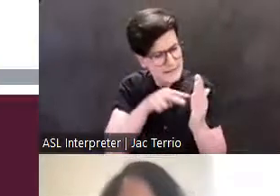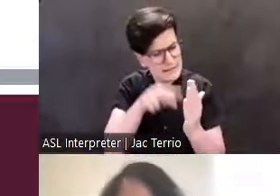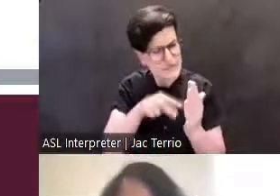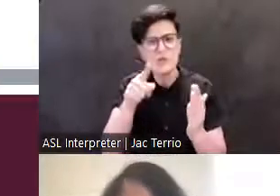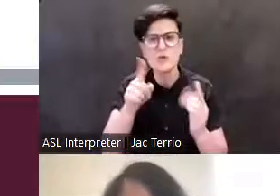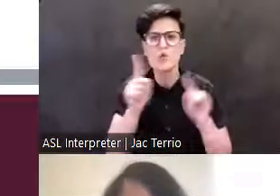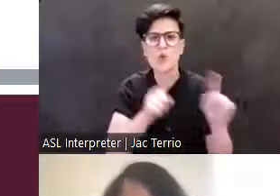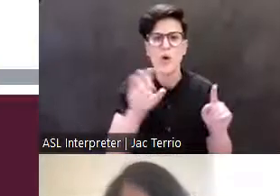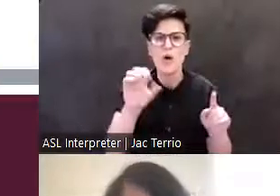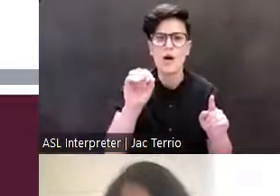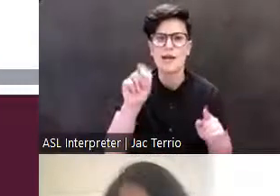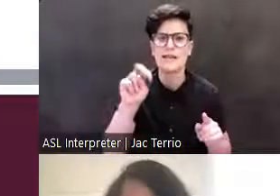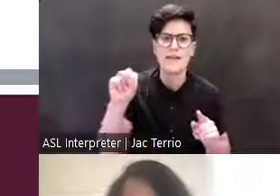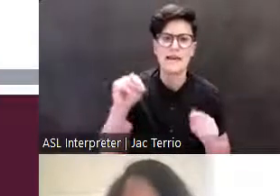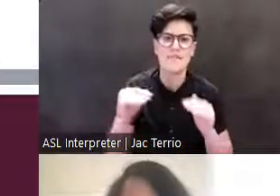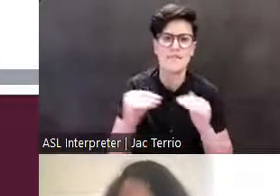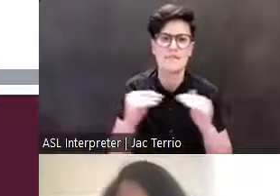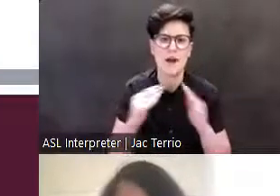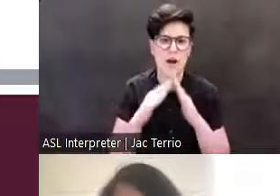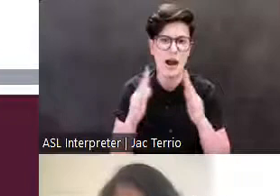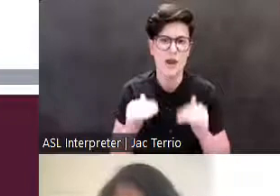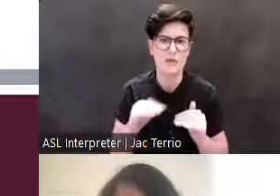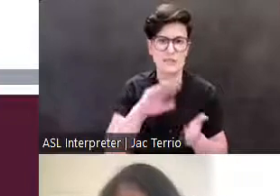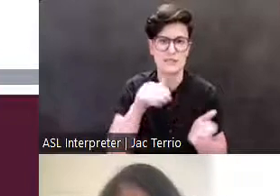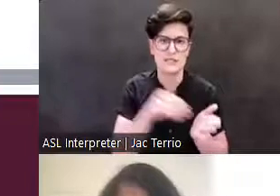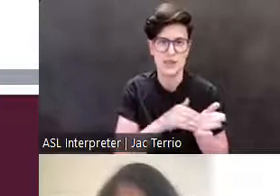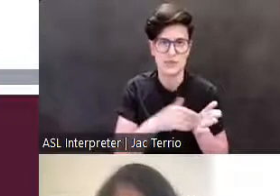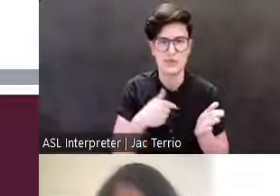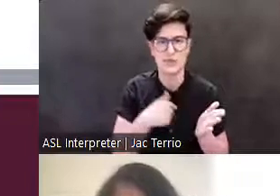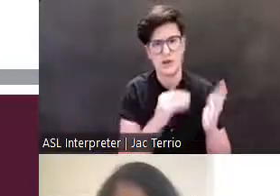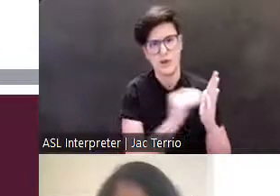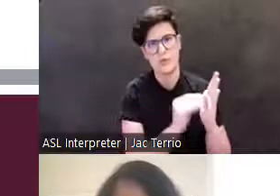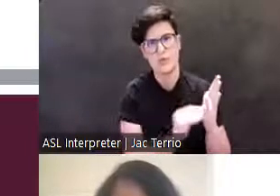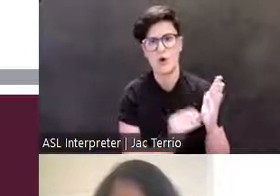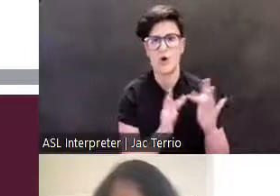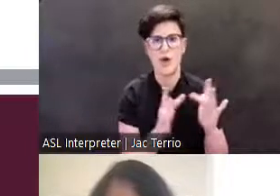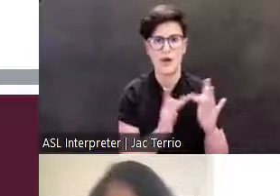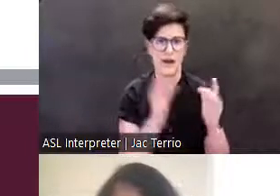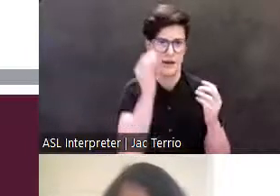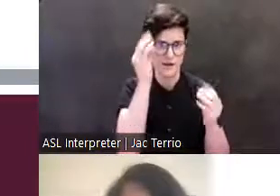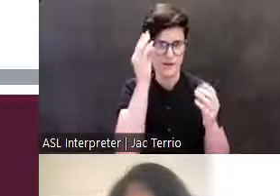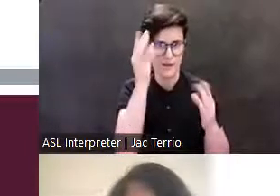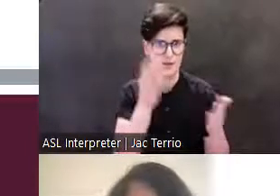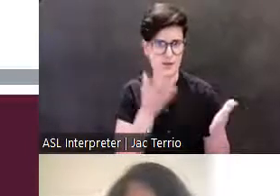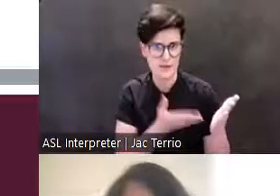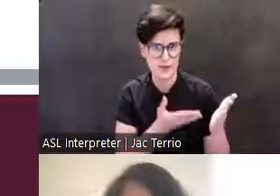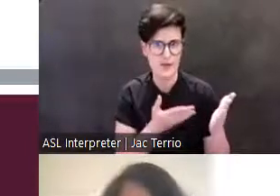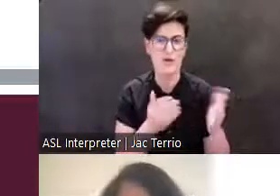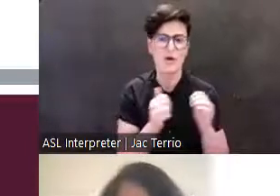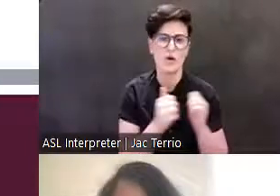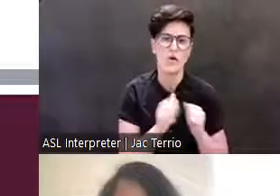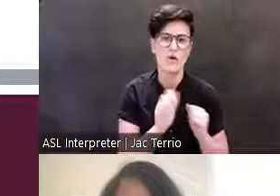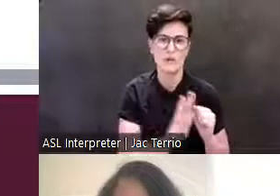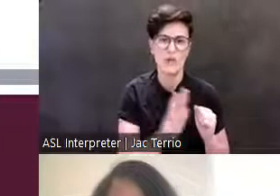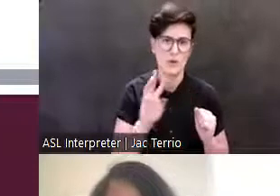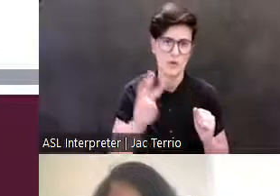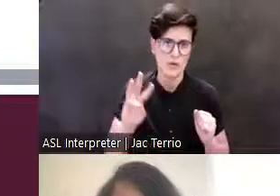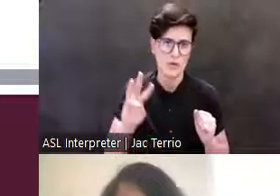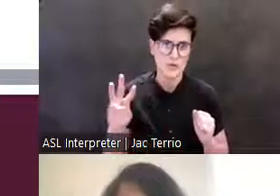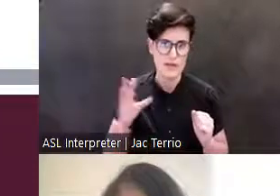I provided the contact information as well as their website and also included a PDF on